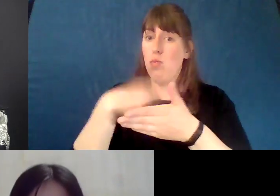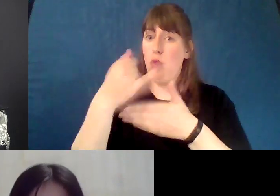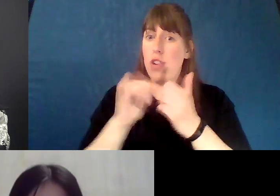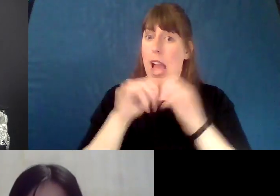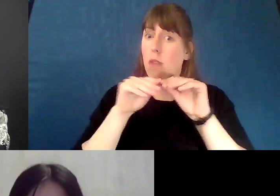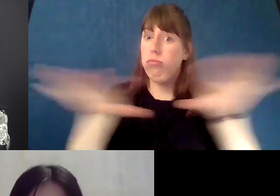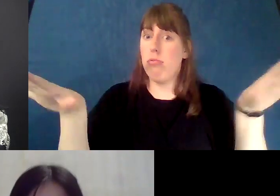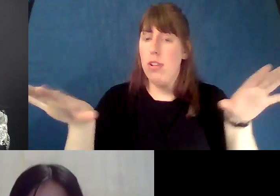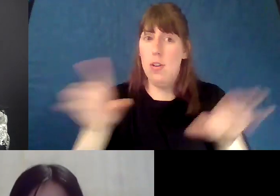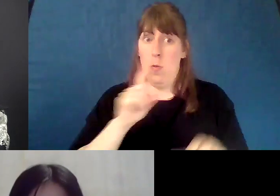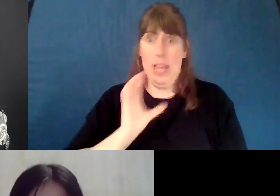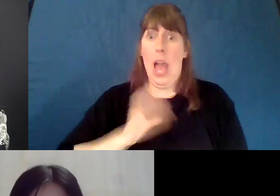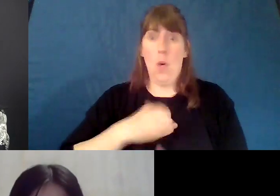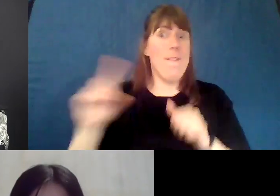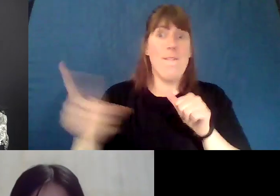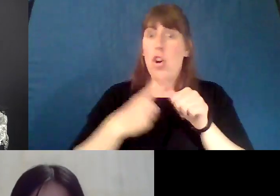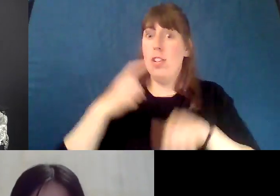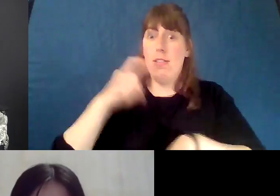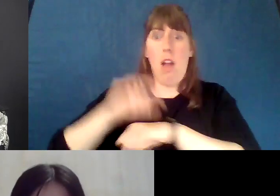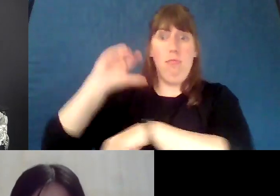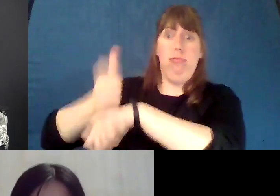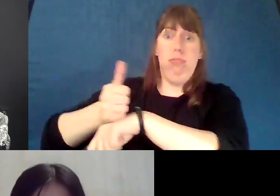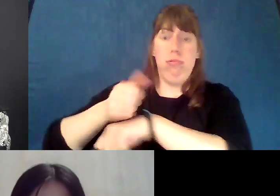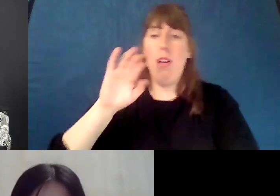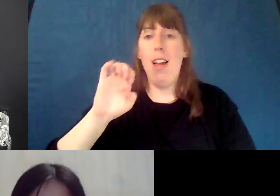this is our first exhibition, we've never done something like this before. And I think